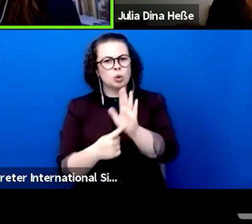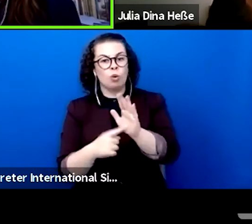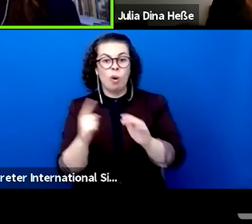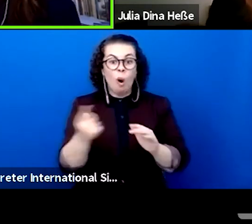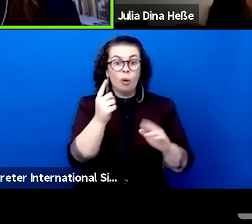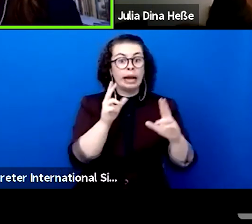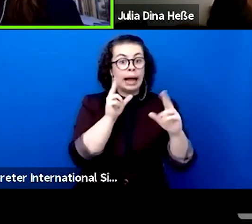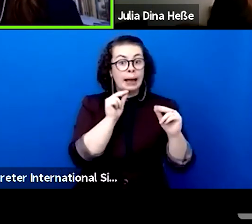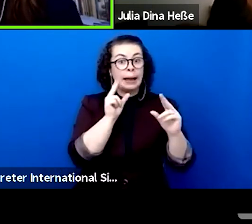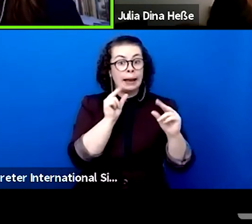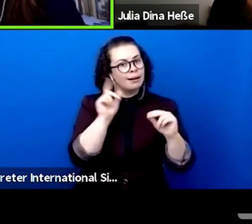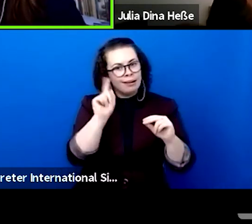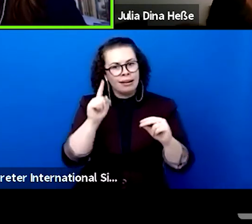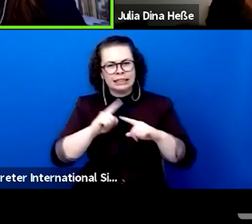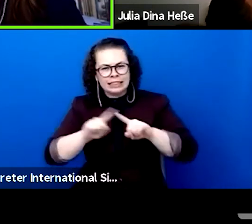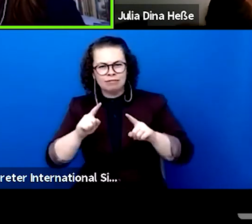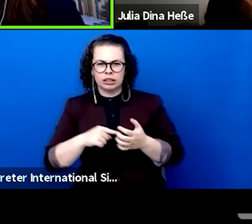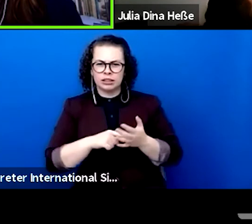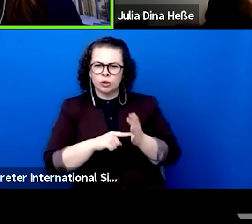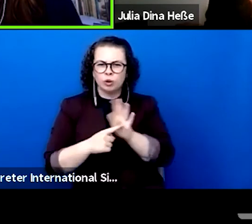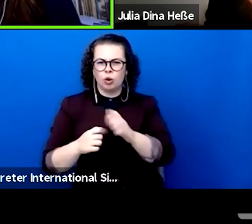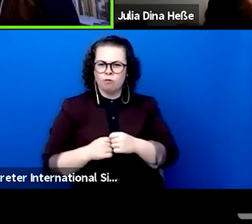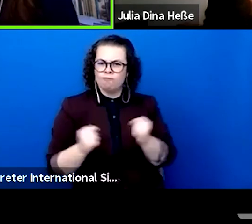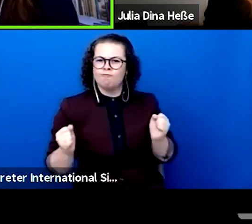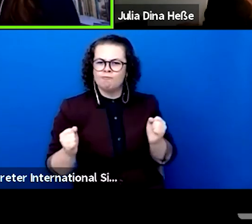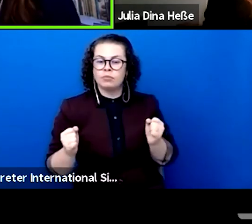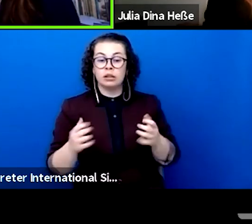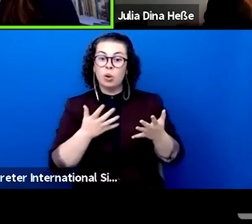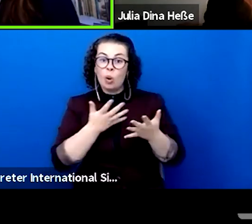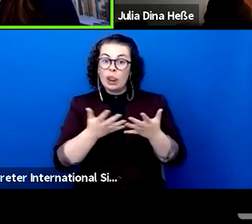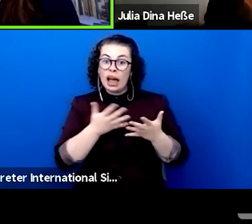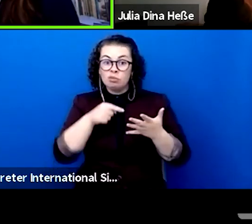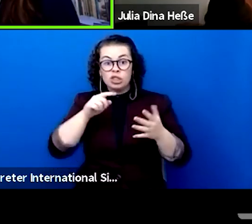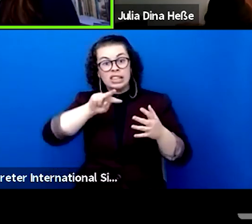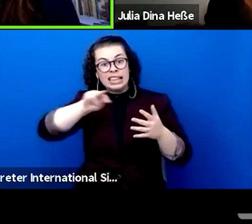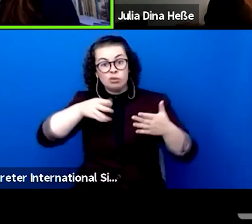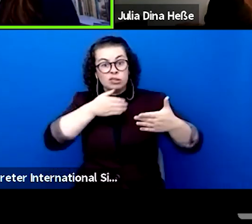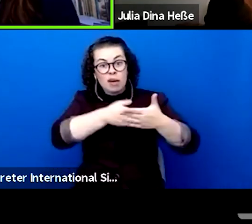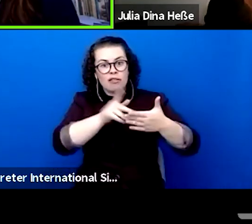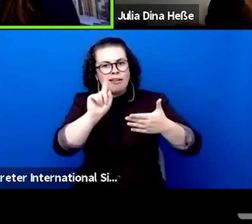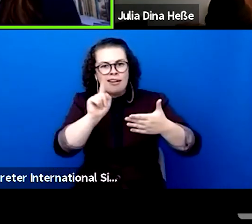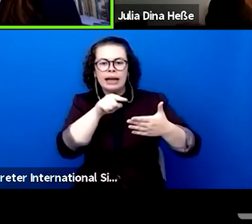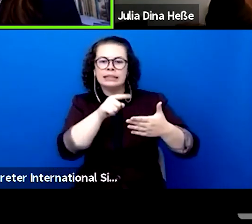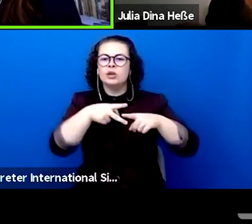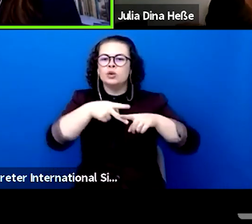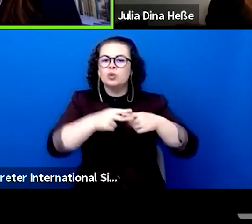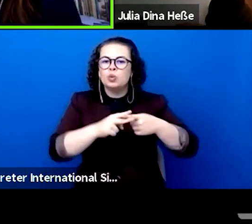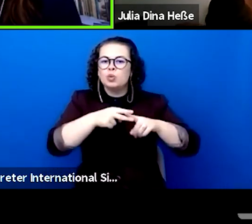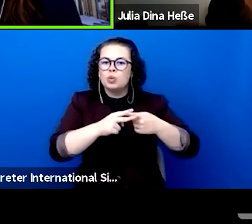it actually using those languages not as a barrier but as a resource to really explore the uniqueness